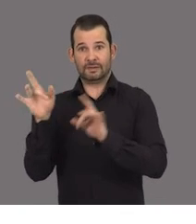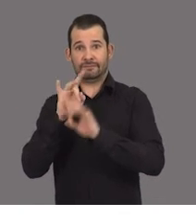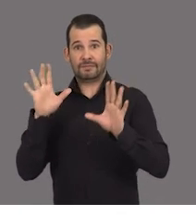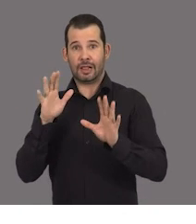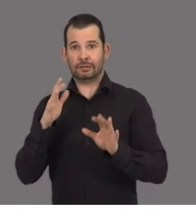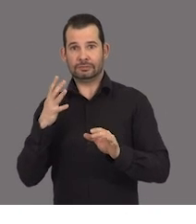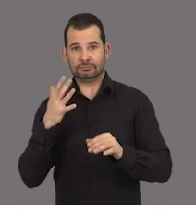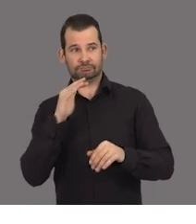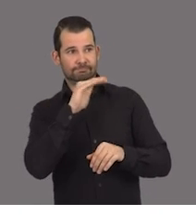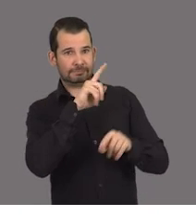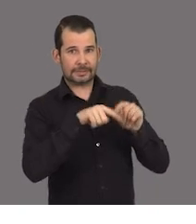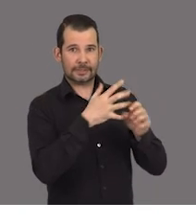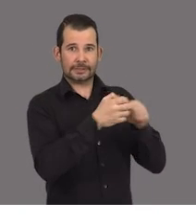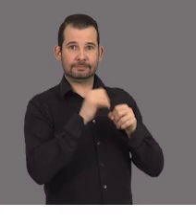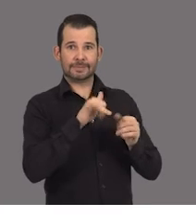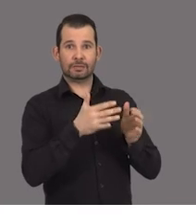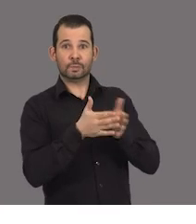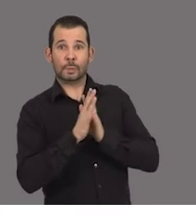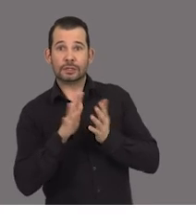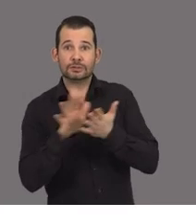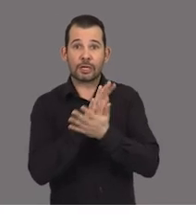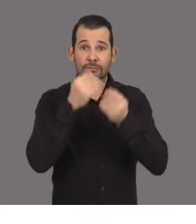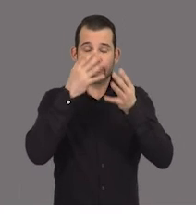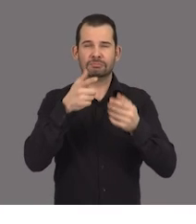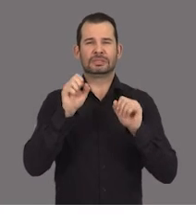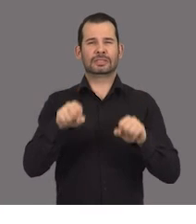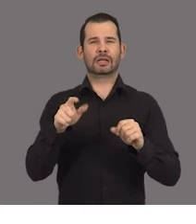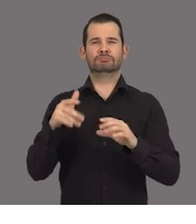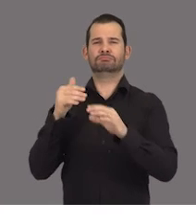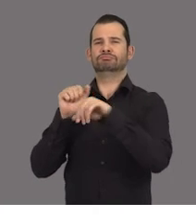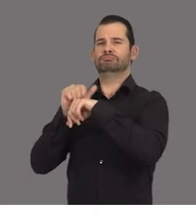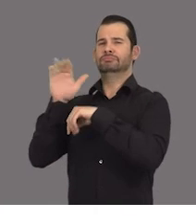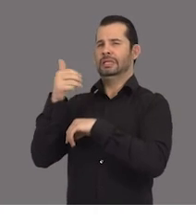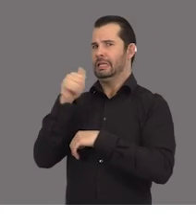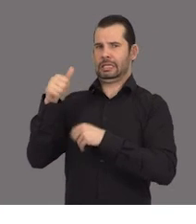get the requested documents, you can send any of the following: